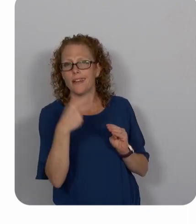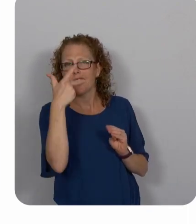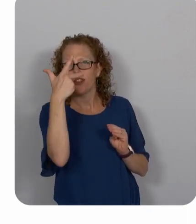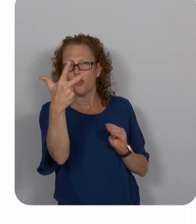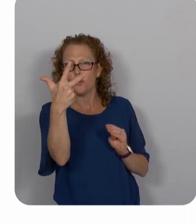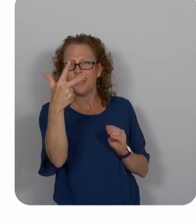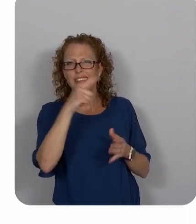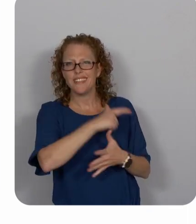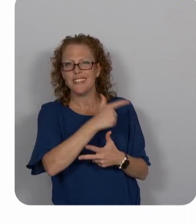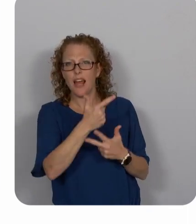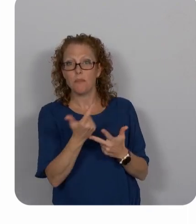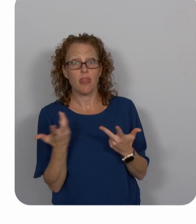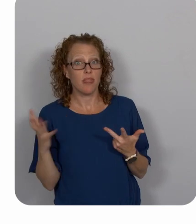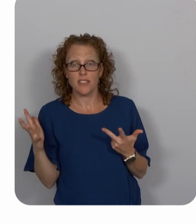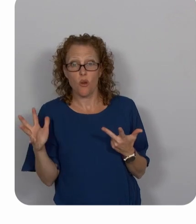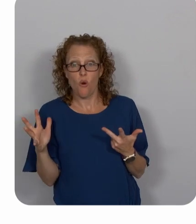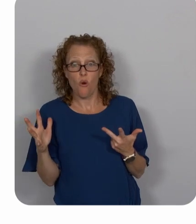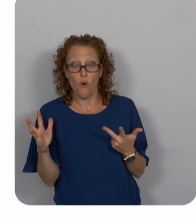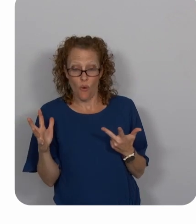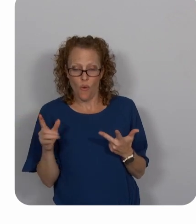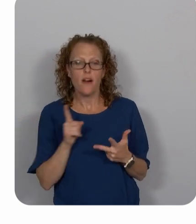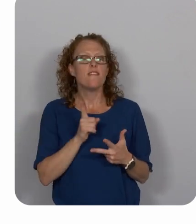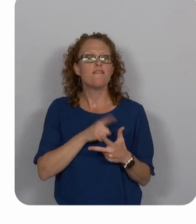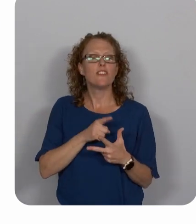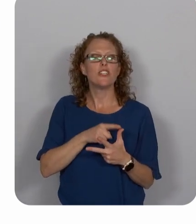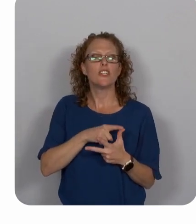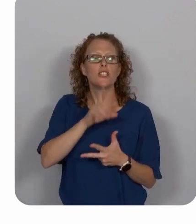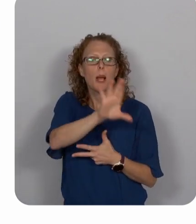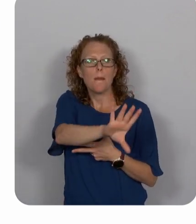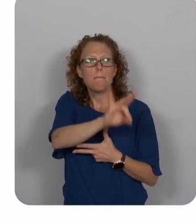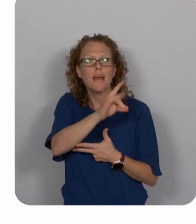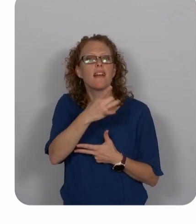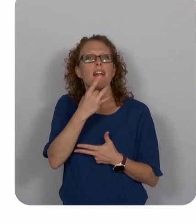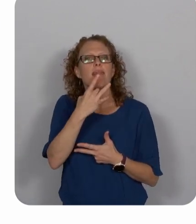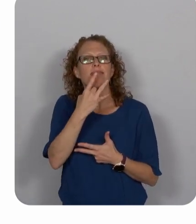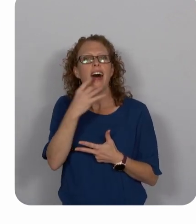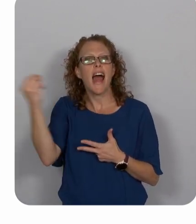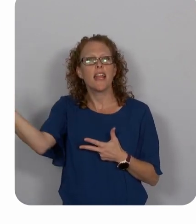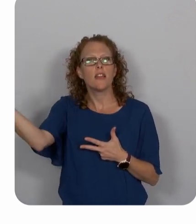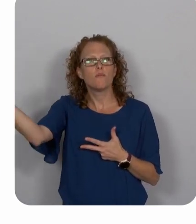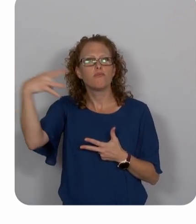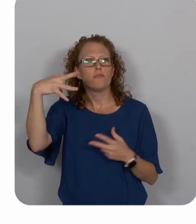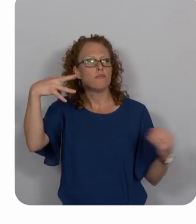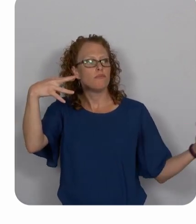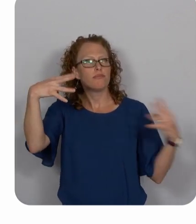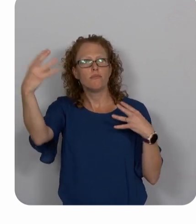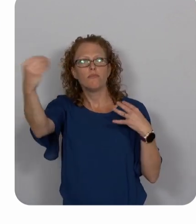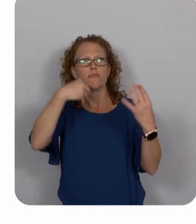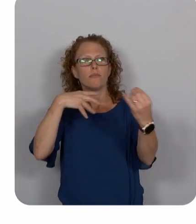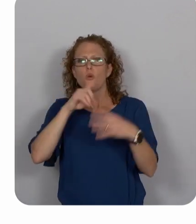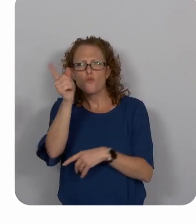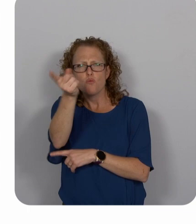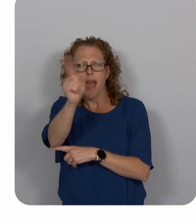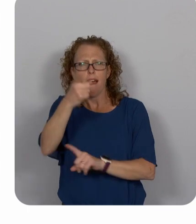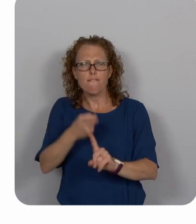First, selecting our main directional light and turning on the new shadows checkbox.